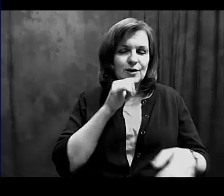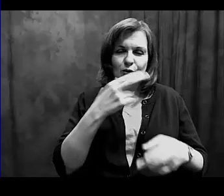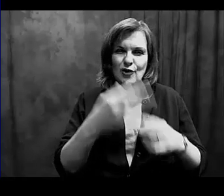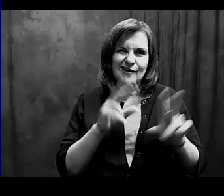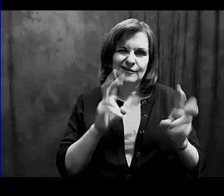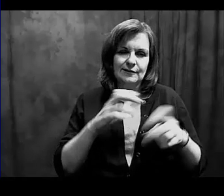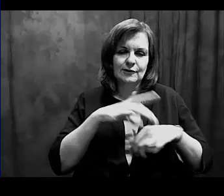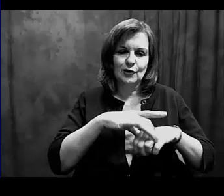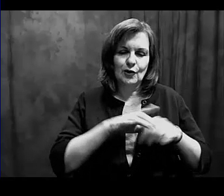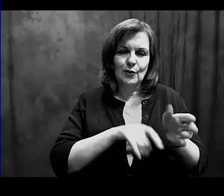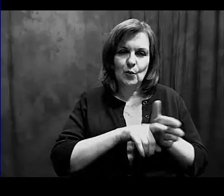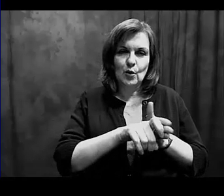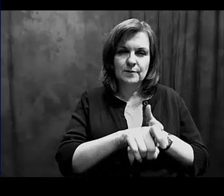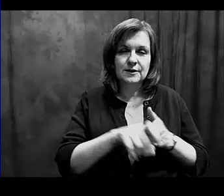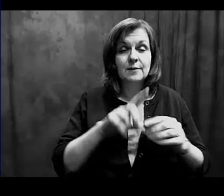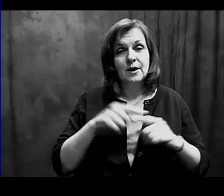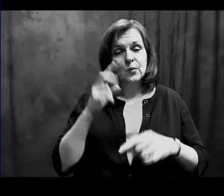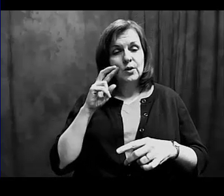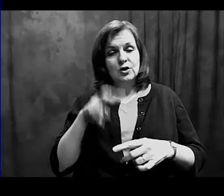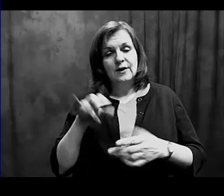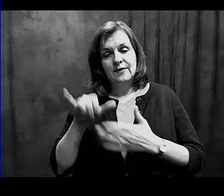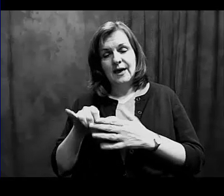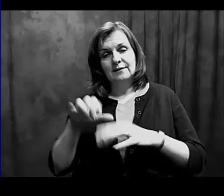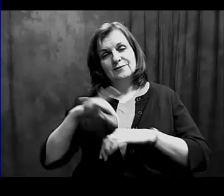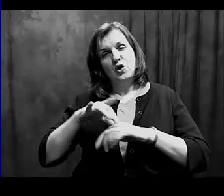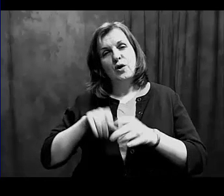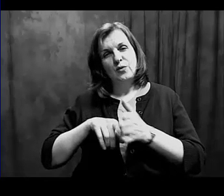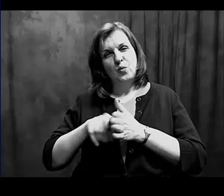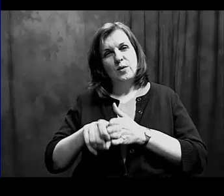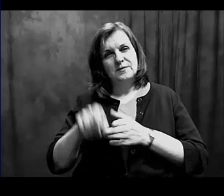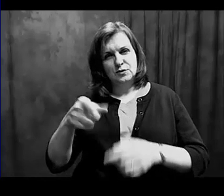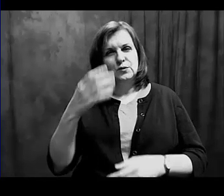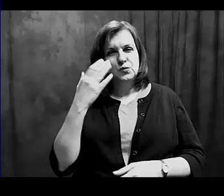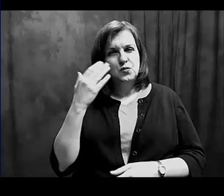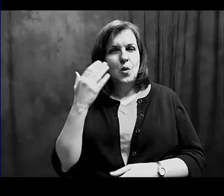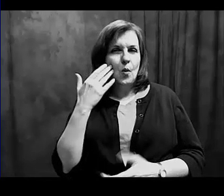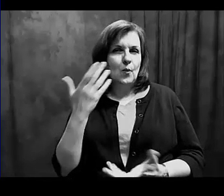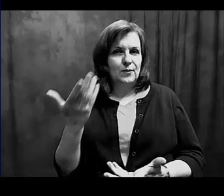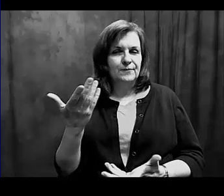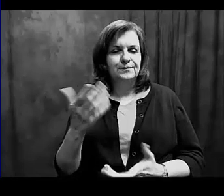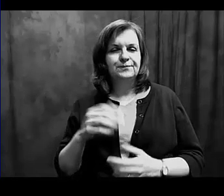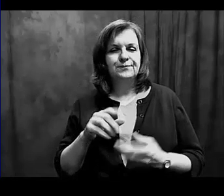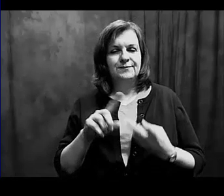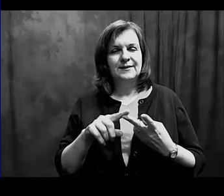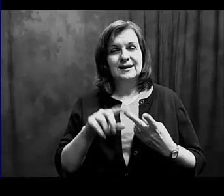we look at these groups earthworms are the ones you're most familiar with probably